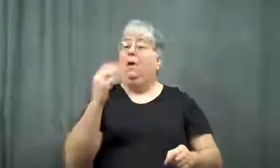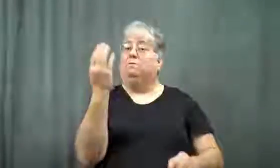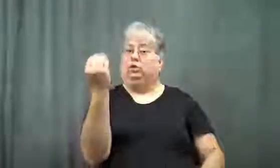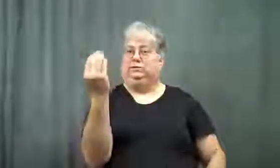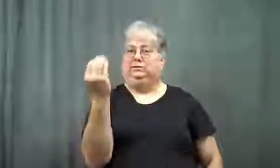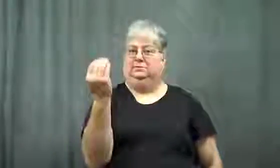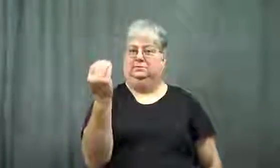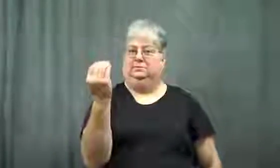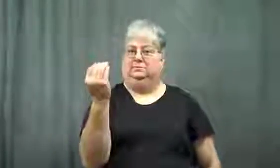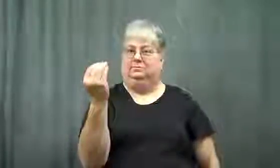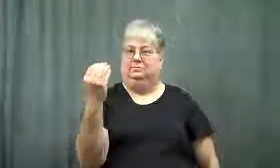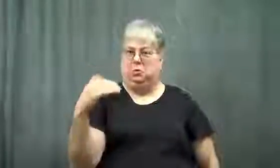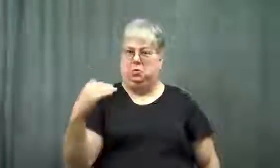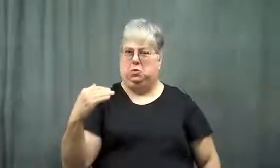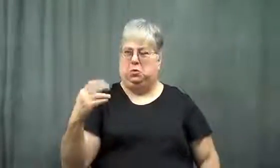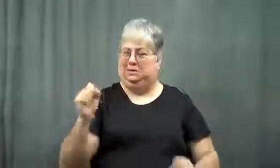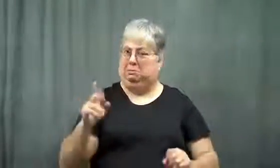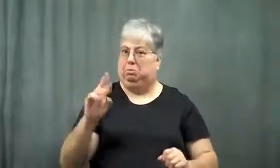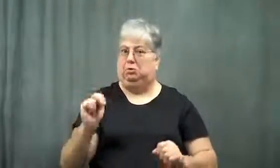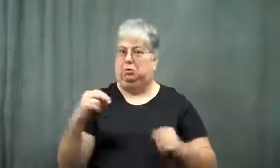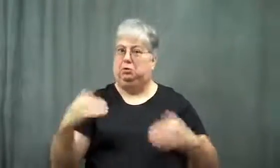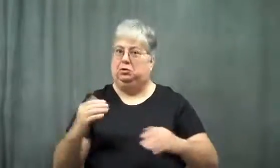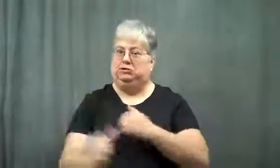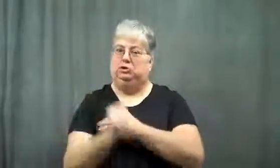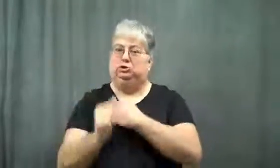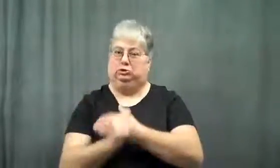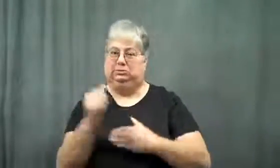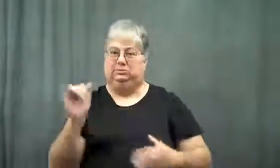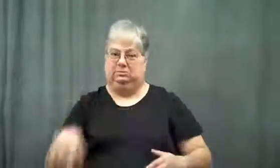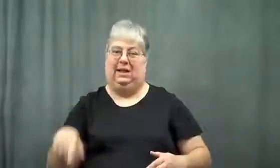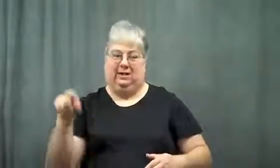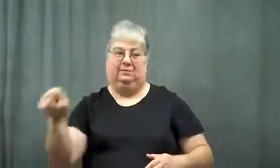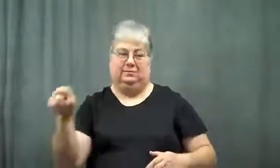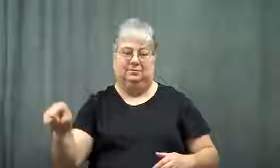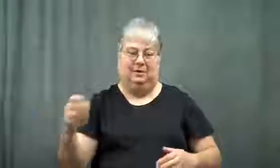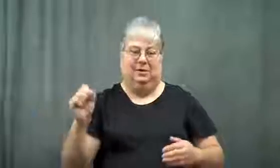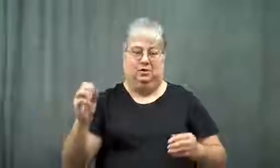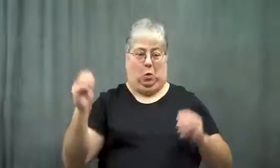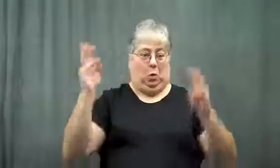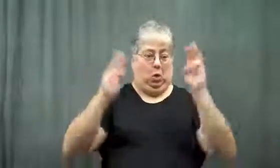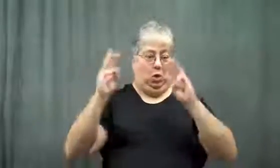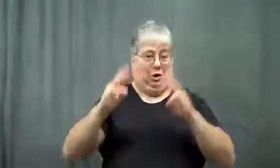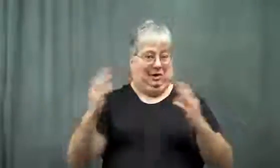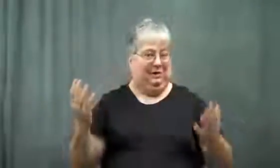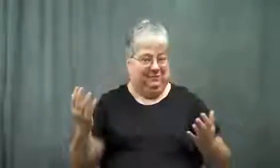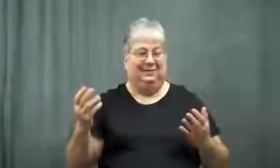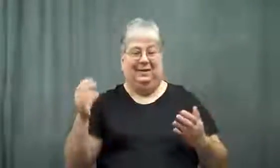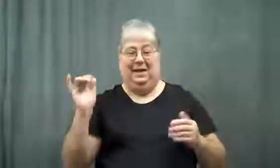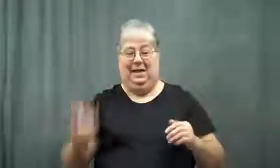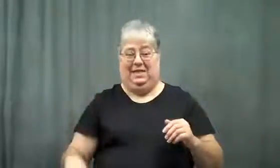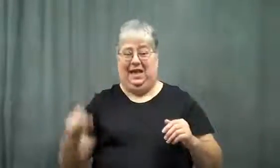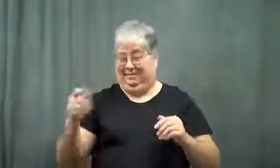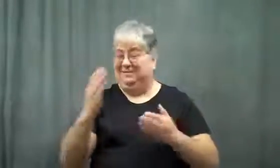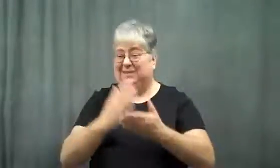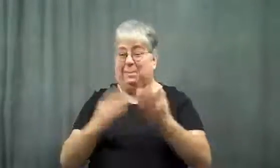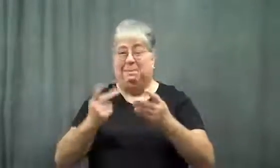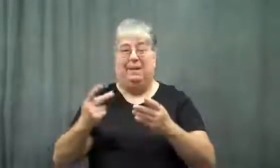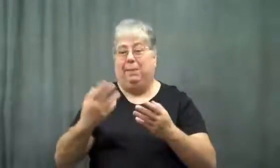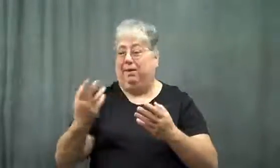That has a Ph of 14. That's dangerous and people were very concerned.